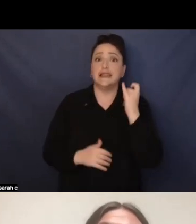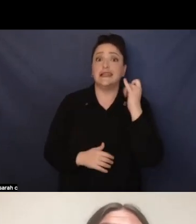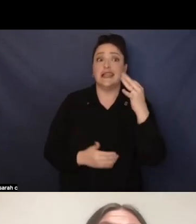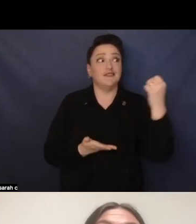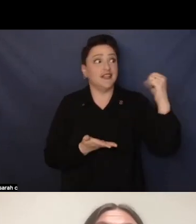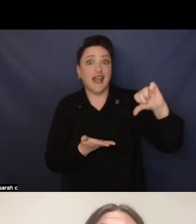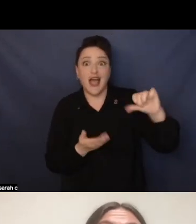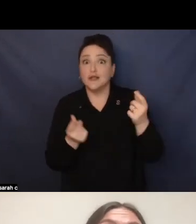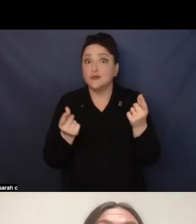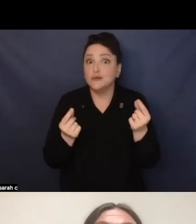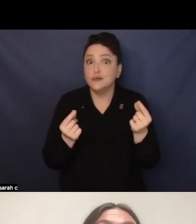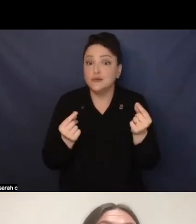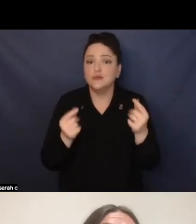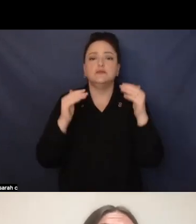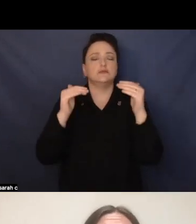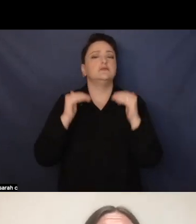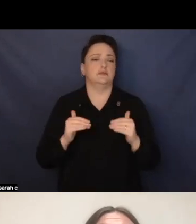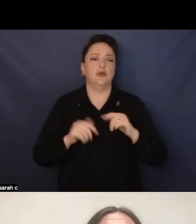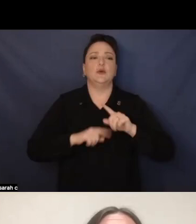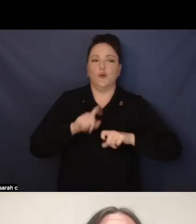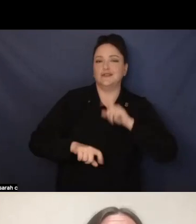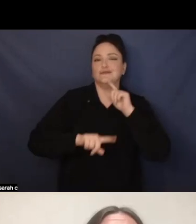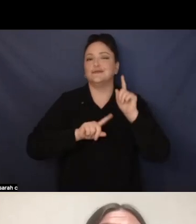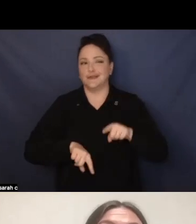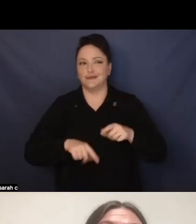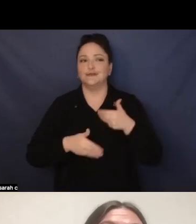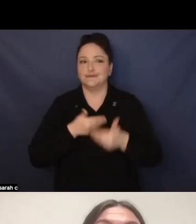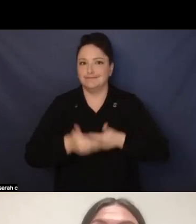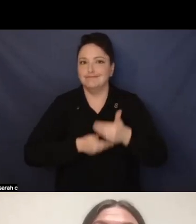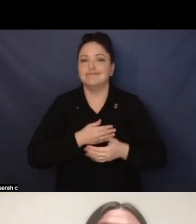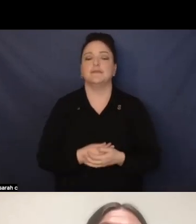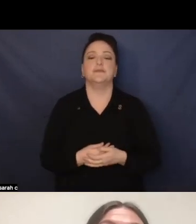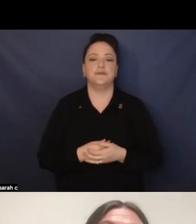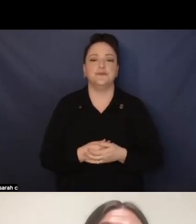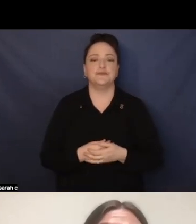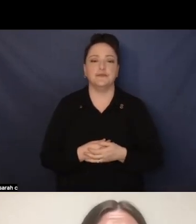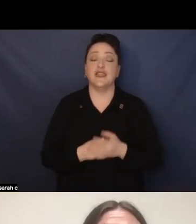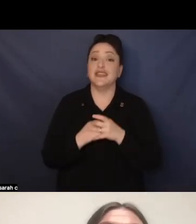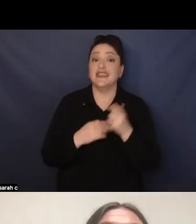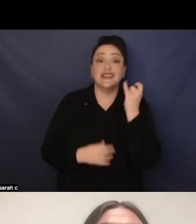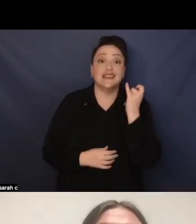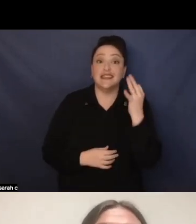will end with touching briefly on some next steps and options if your reasonable accommodation